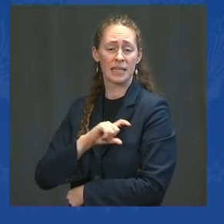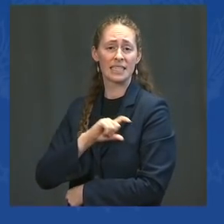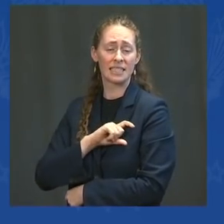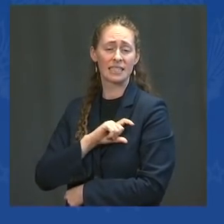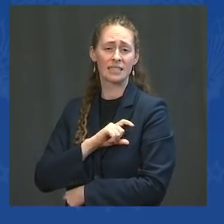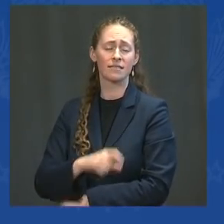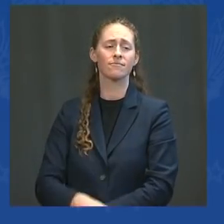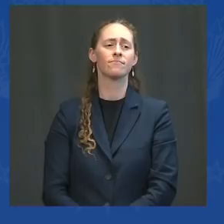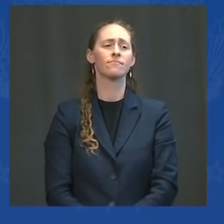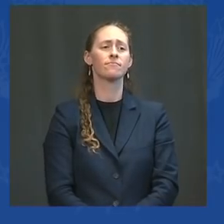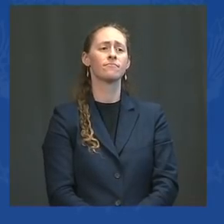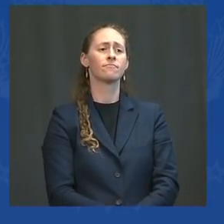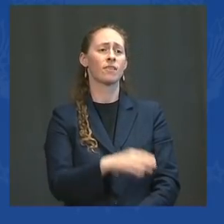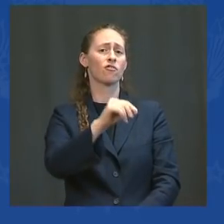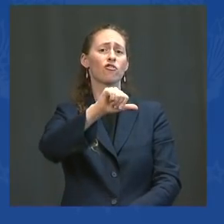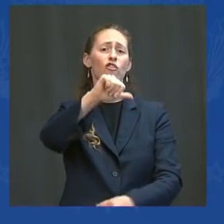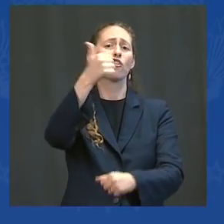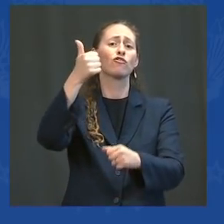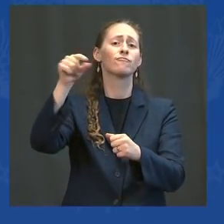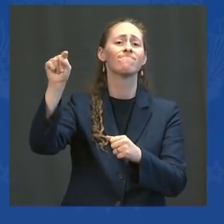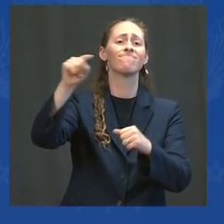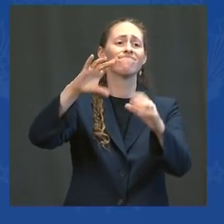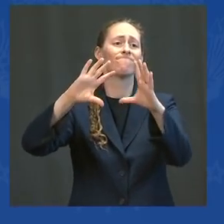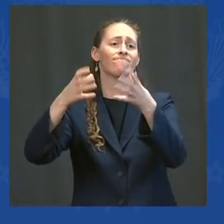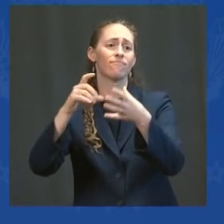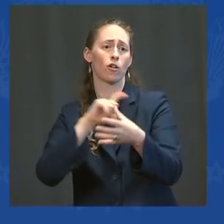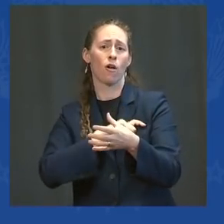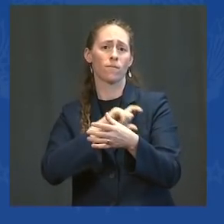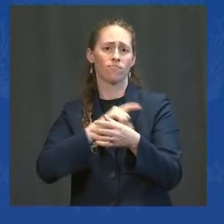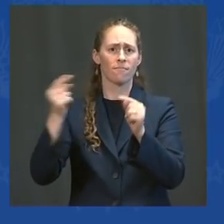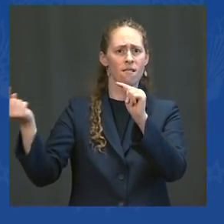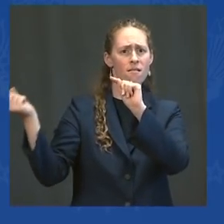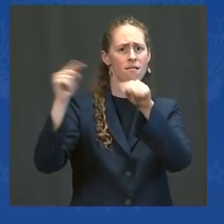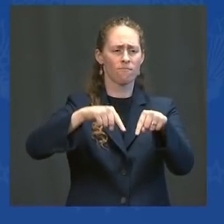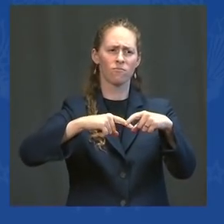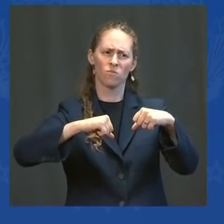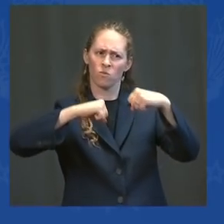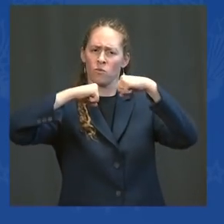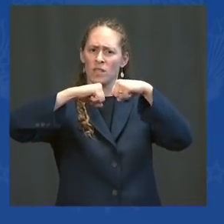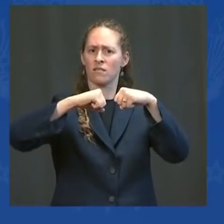and other law enforcement for their service in defense of our democracy on January the 6th.